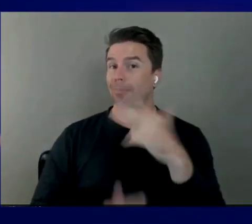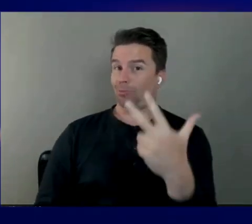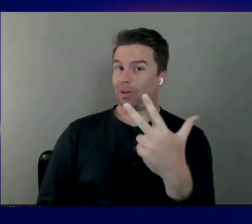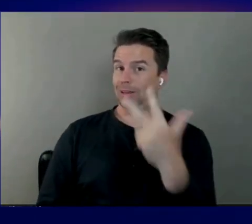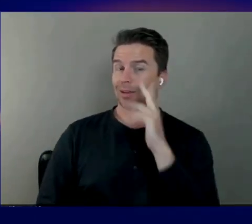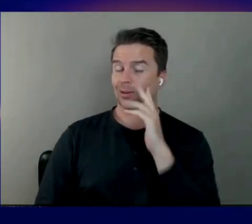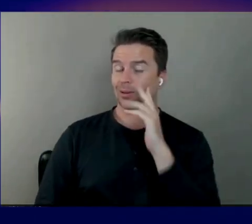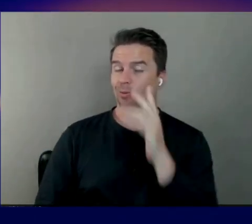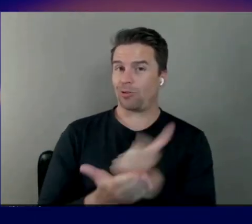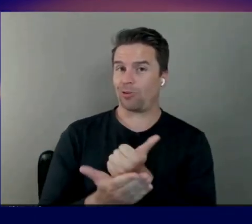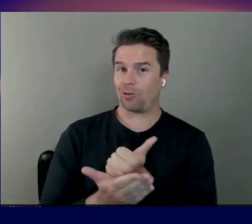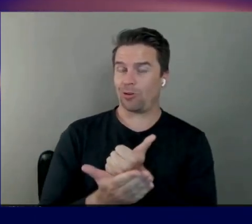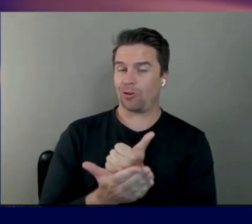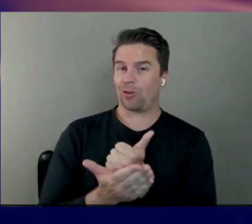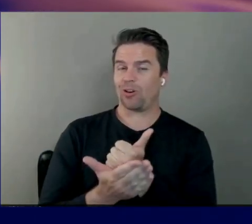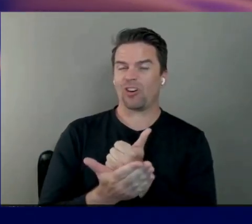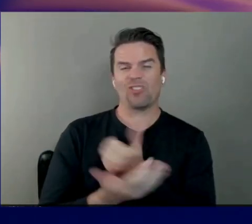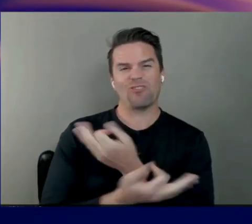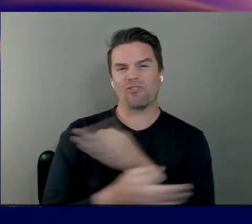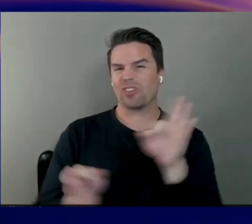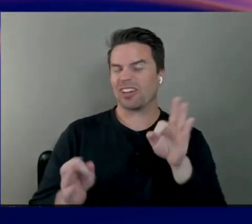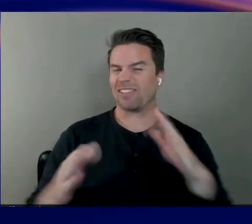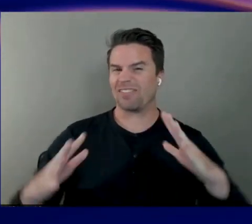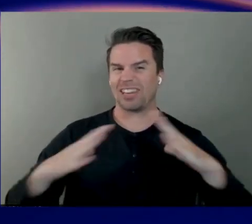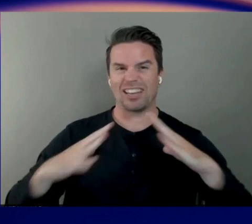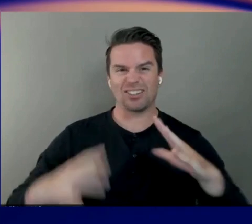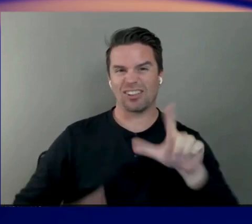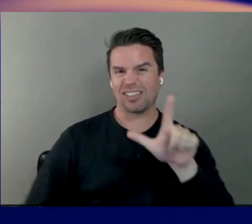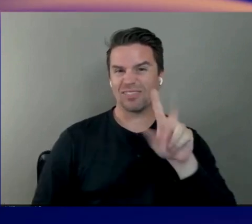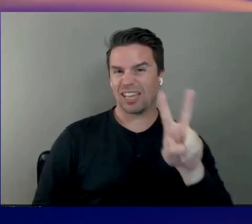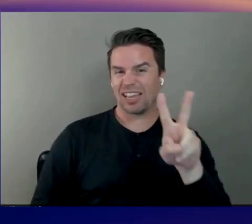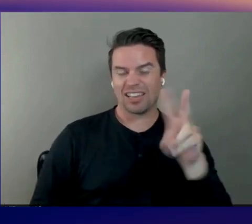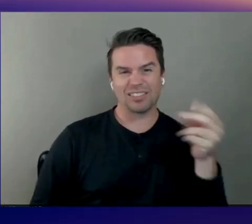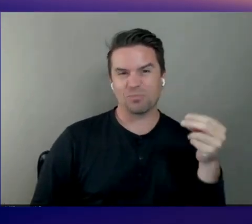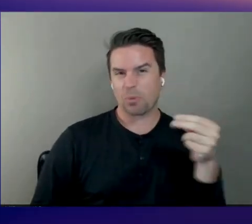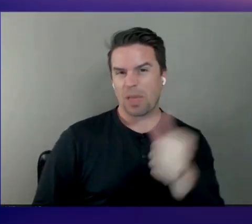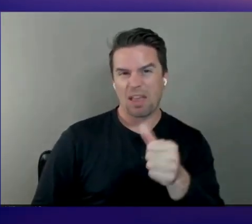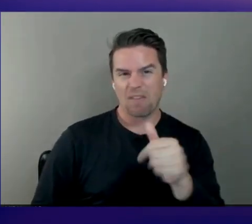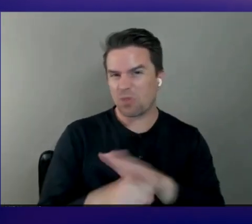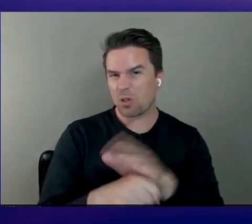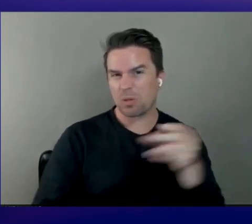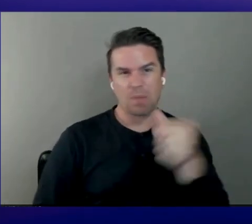an expenses paid trip to Las Vegas, Wow. to re:Invent, to compete in the Championship Cup,